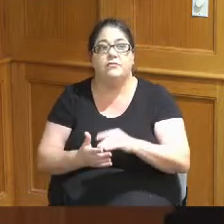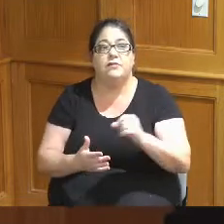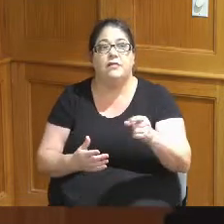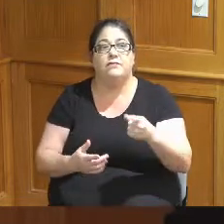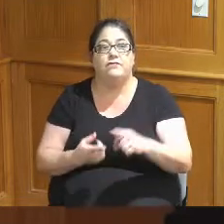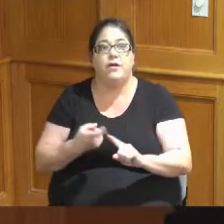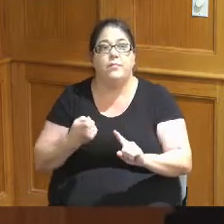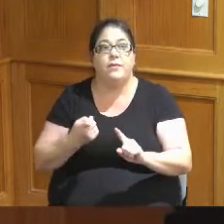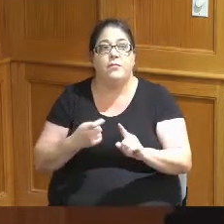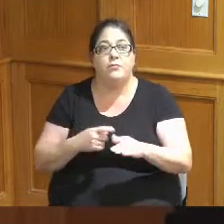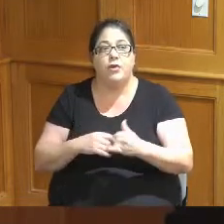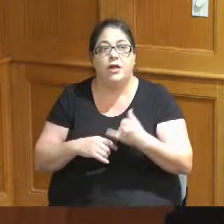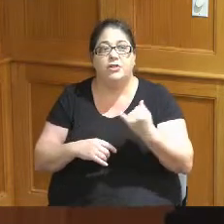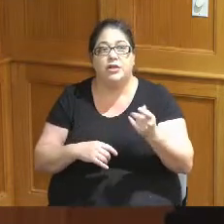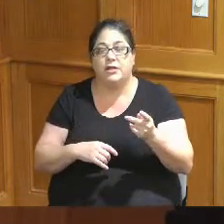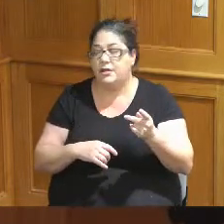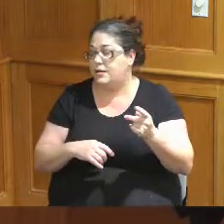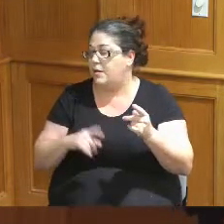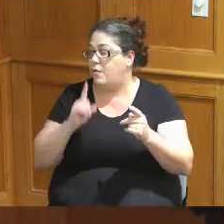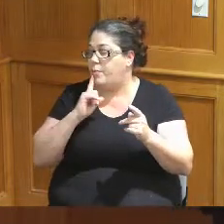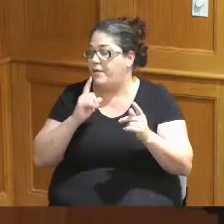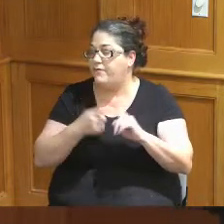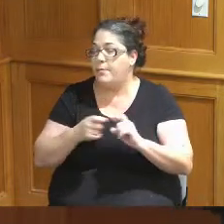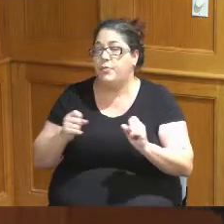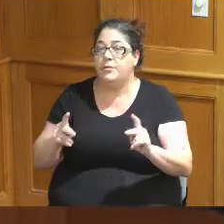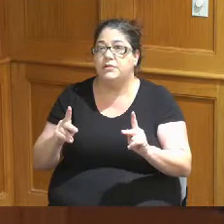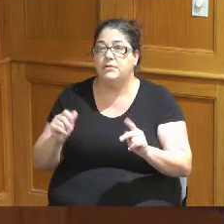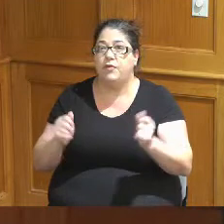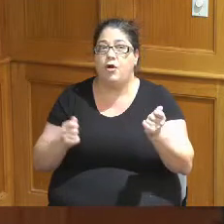These funds will be coming out of the permissive Auto funds for the County Engineer's Office in